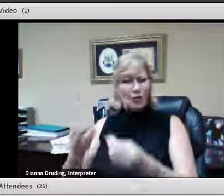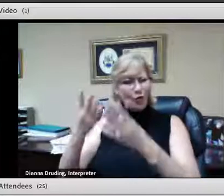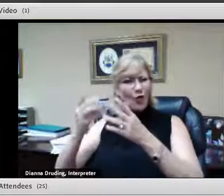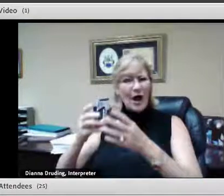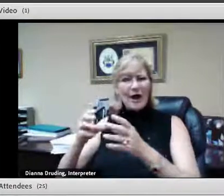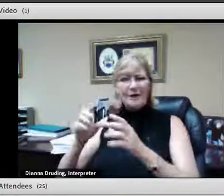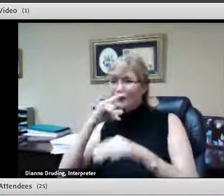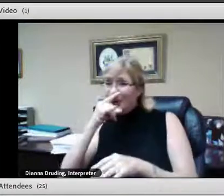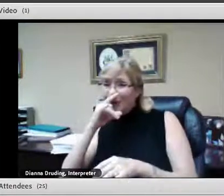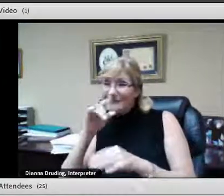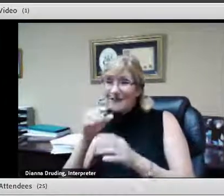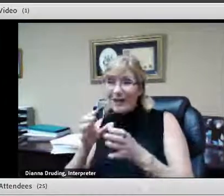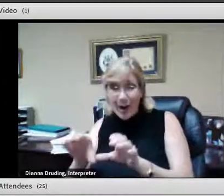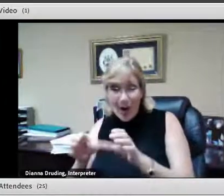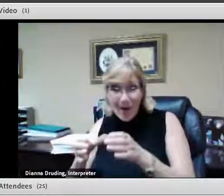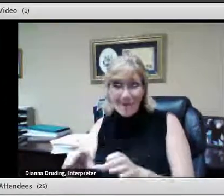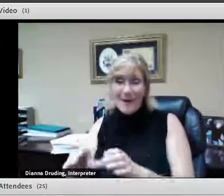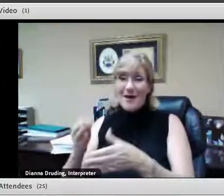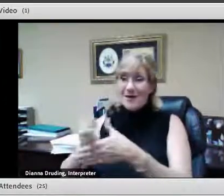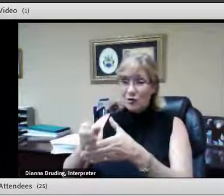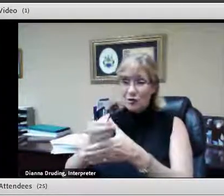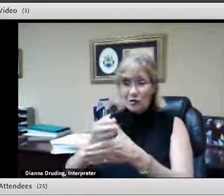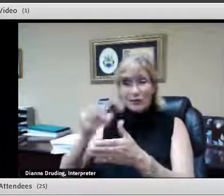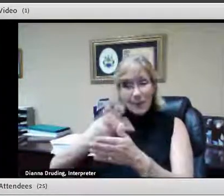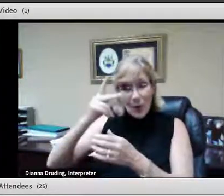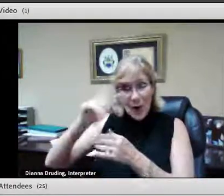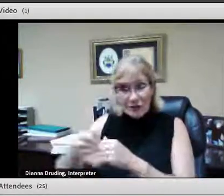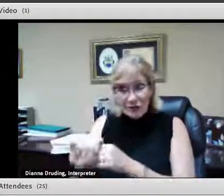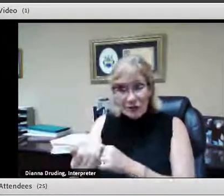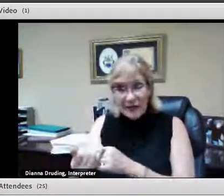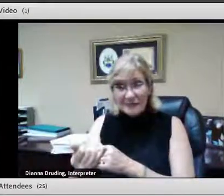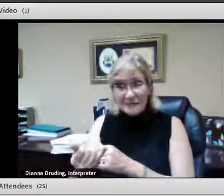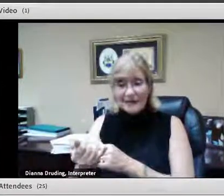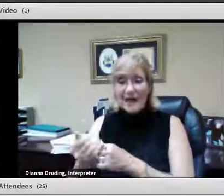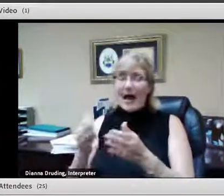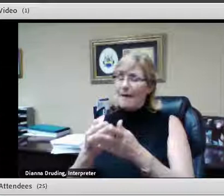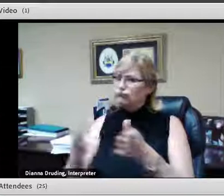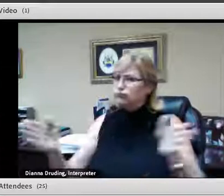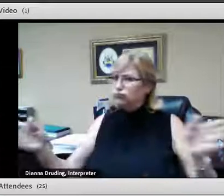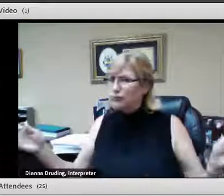and kids can share projects. And everything in Scratch is open-source, so any project that you find,